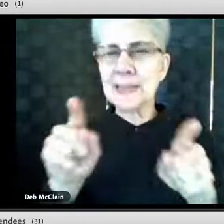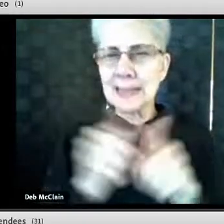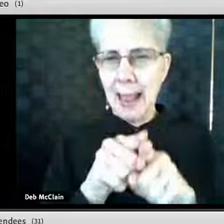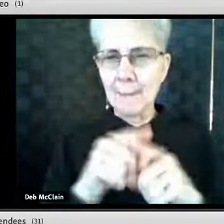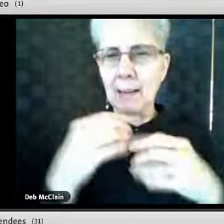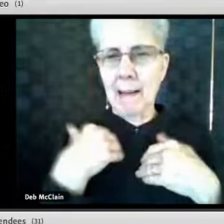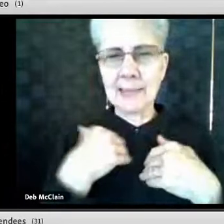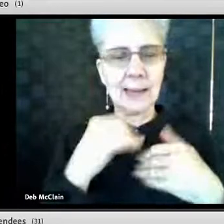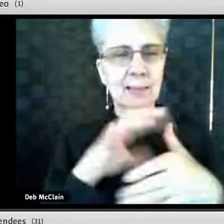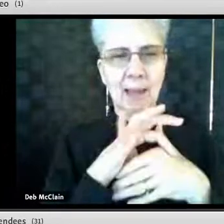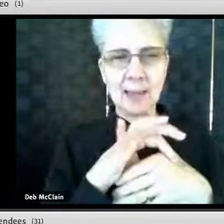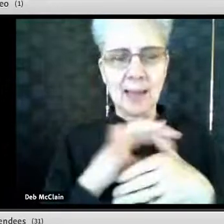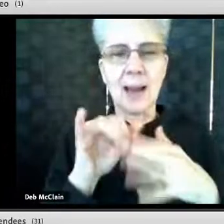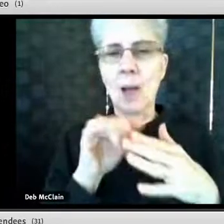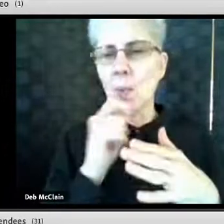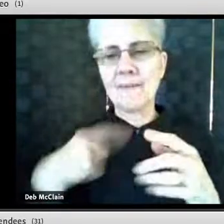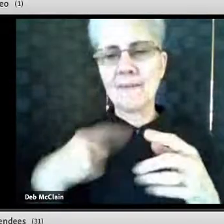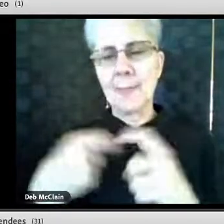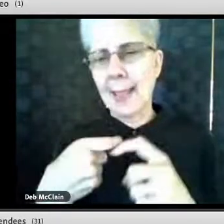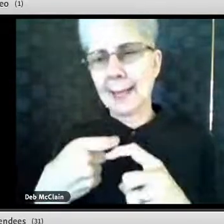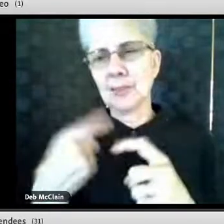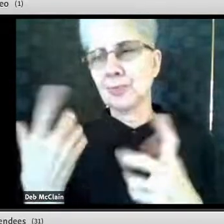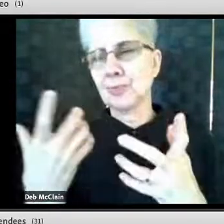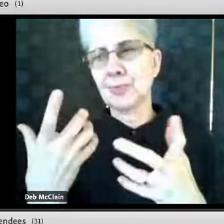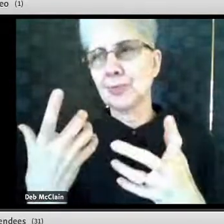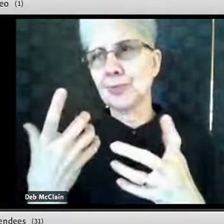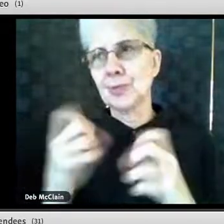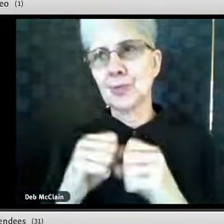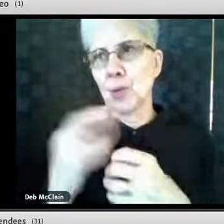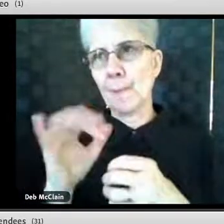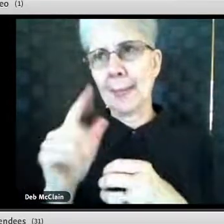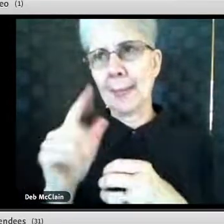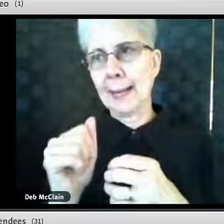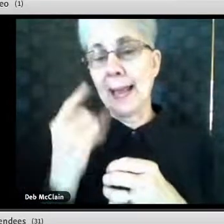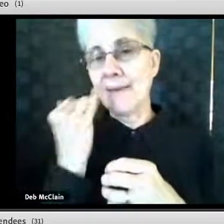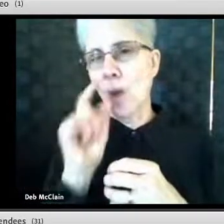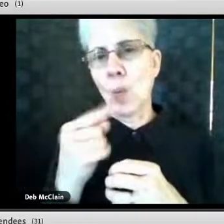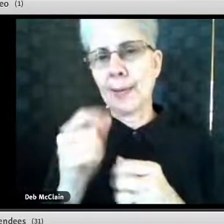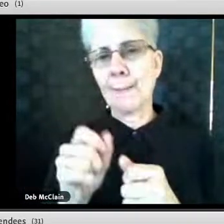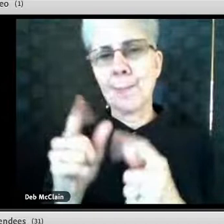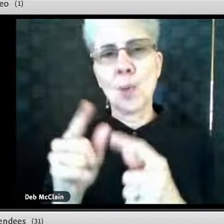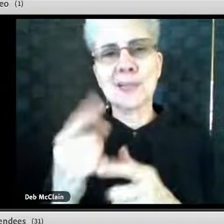If you're going to post the same amount of content, I wouldn't have a Spanish social media profile